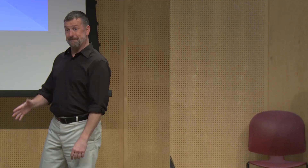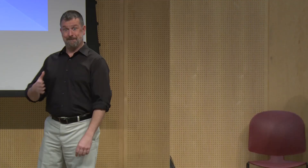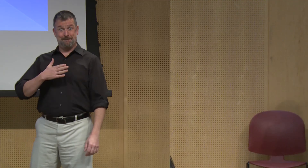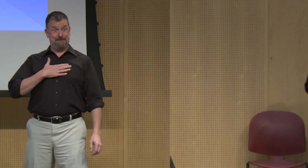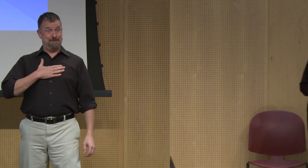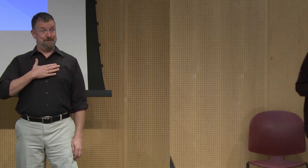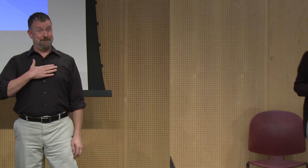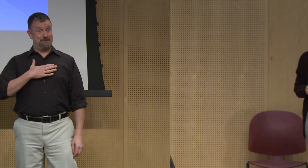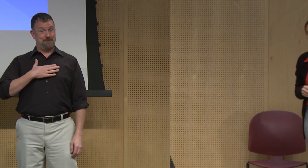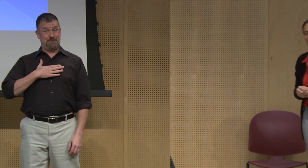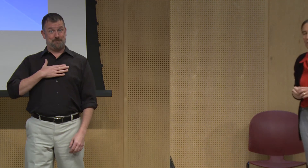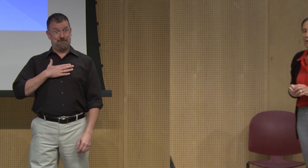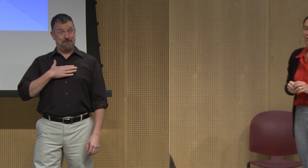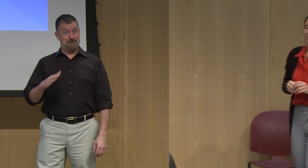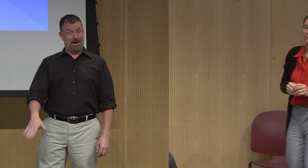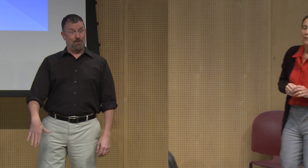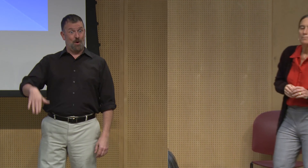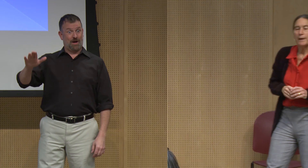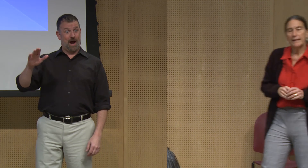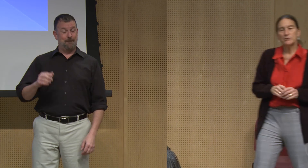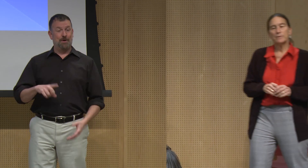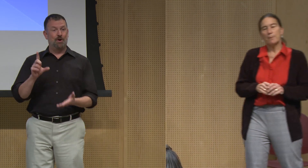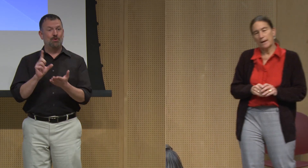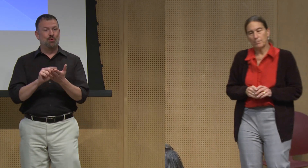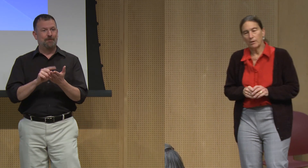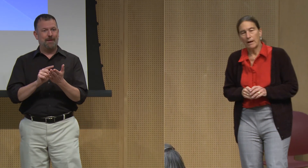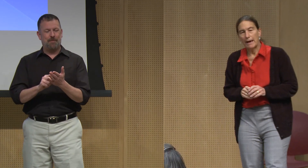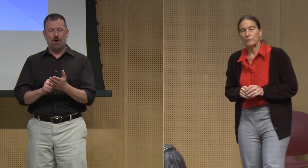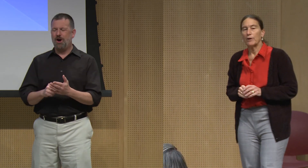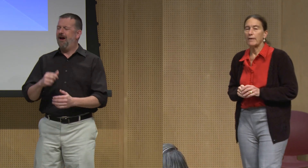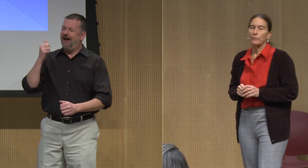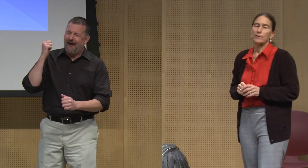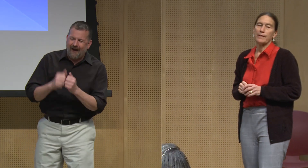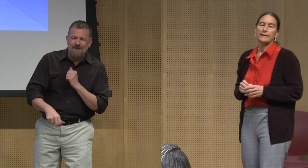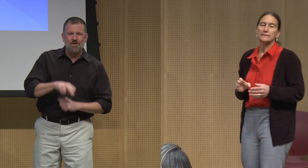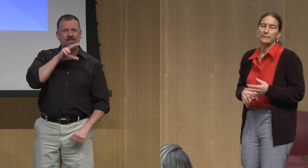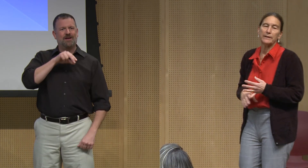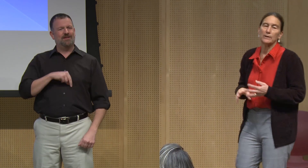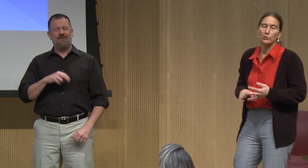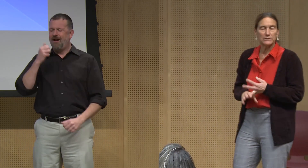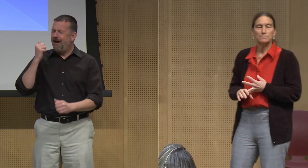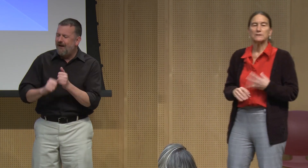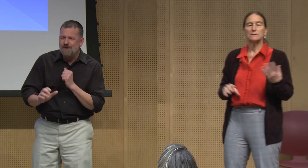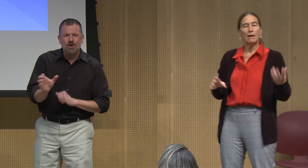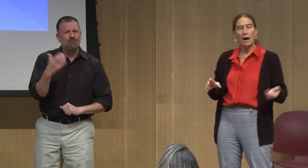SO WHEN I GREW UP, THE FRONT PAGE OF THE PAPER AFTER EVERY THANKSGIVING AND CHRISTMAS HOLIDAY